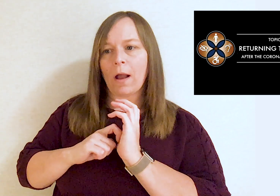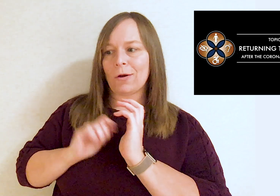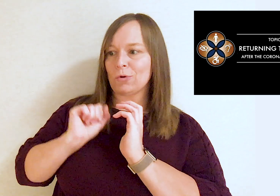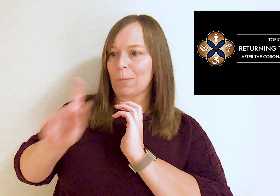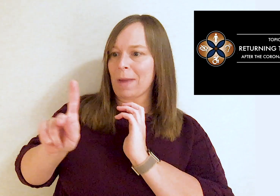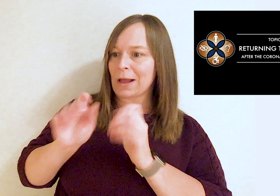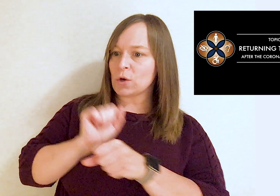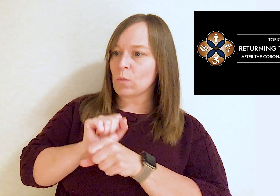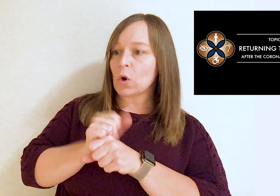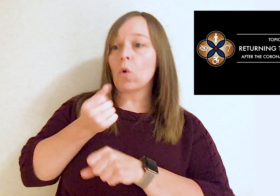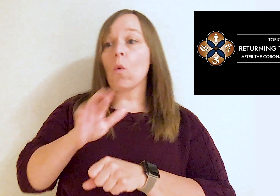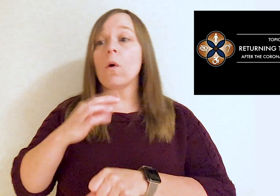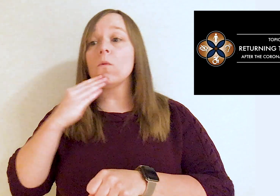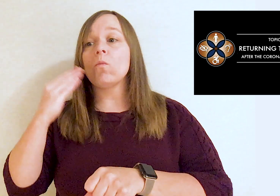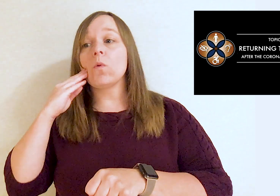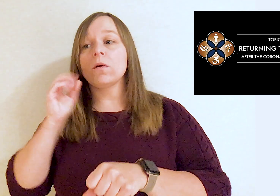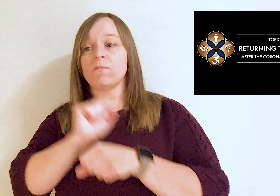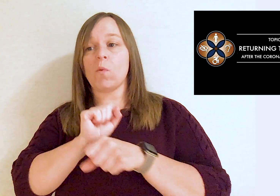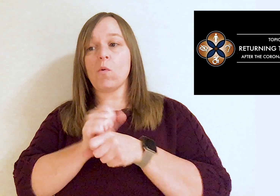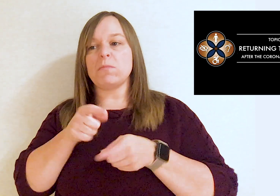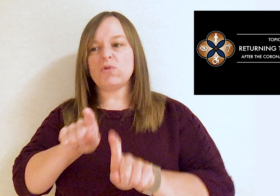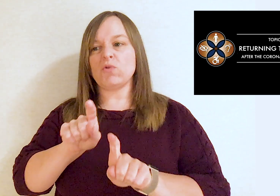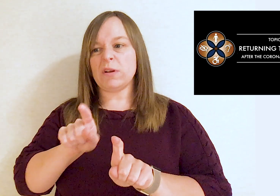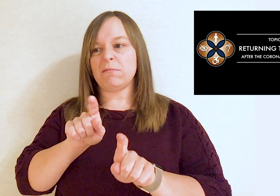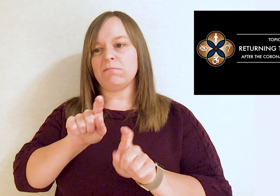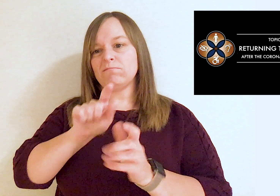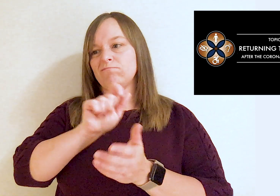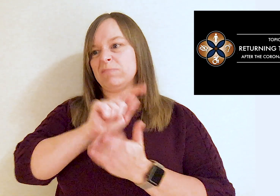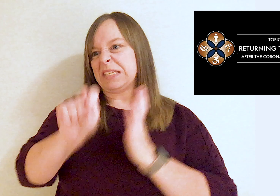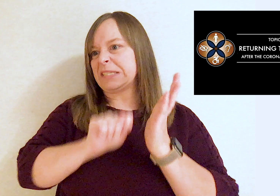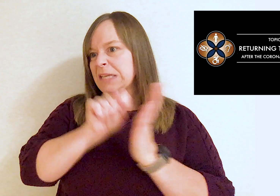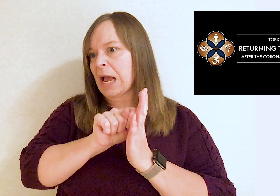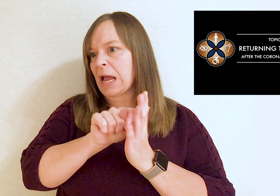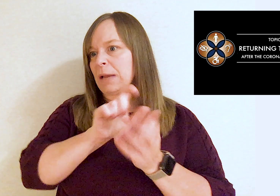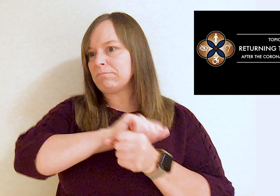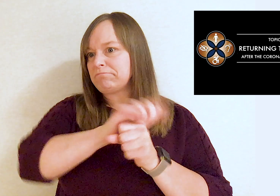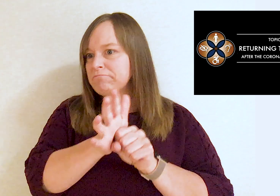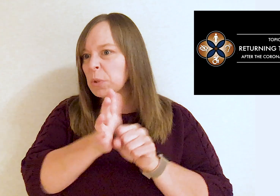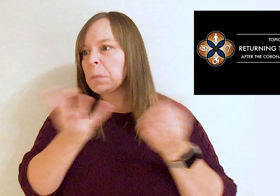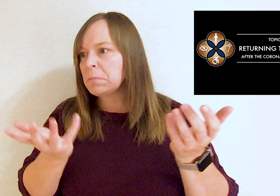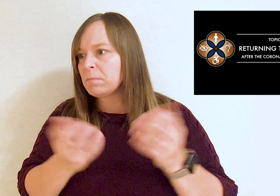in order to return to work or to work from home during the COVID-19 pandemic.